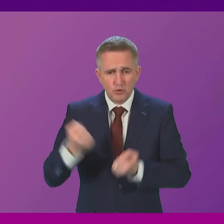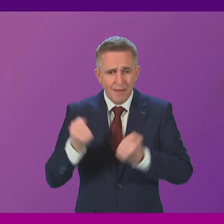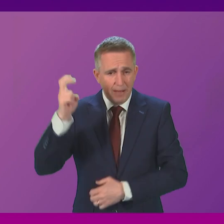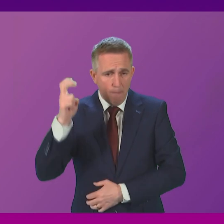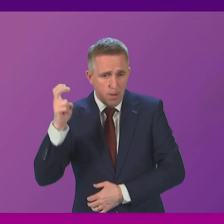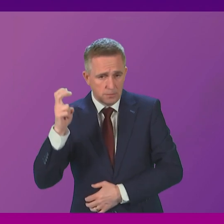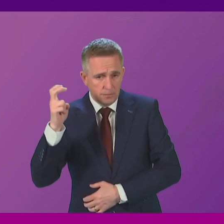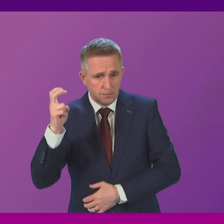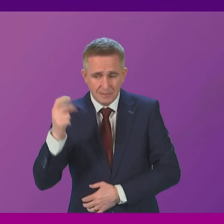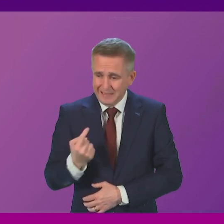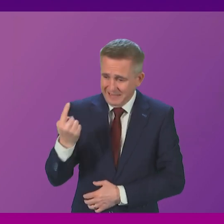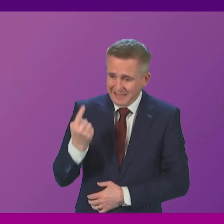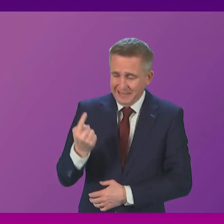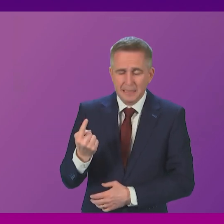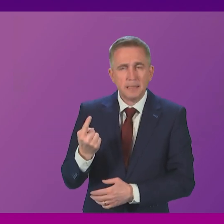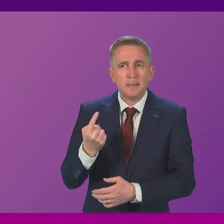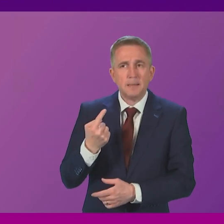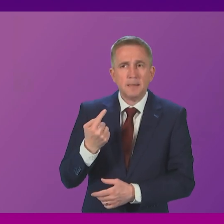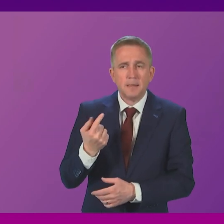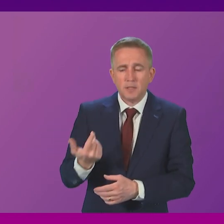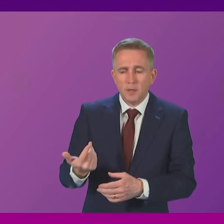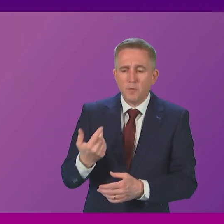first member of this Parliament from an ethnic minority.